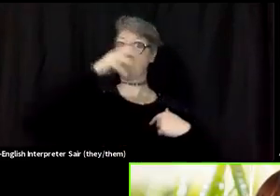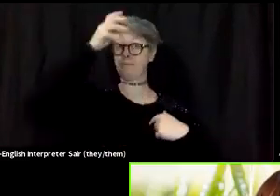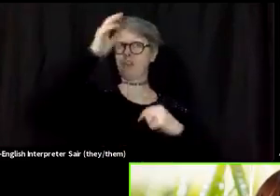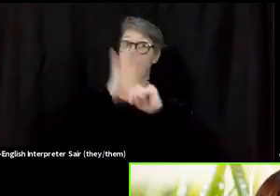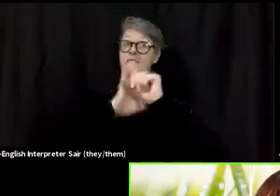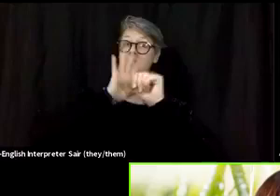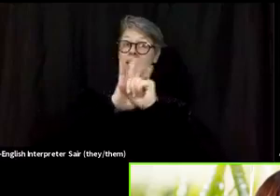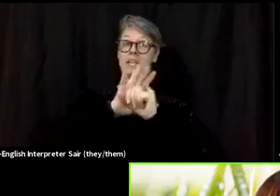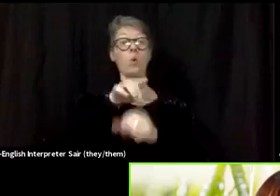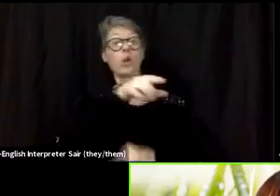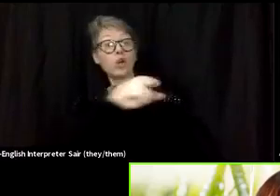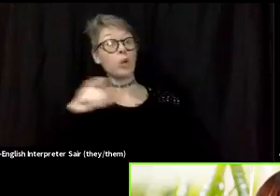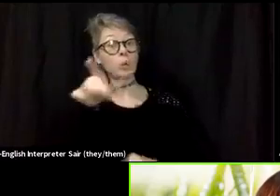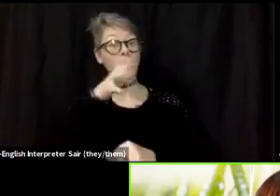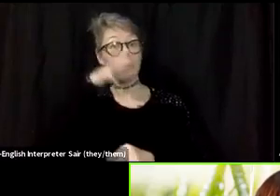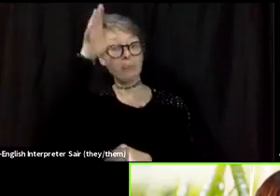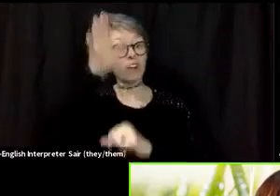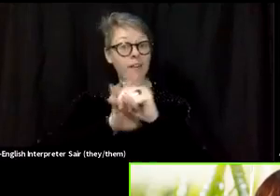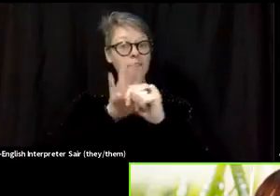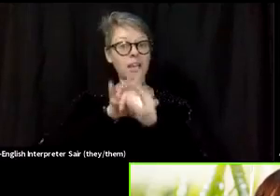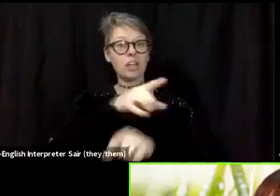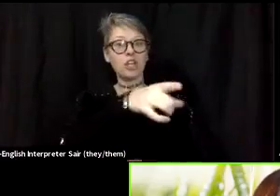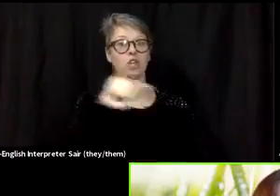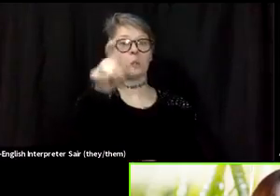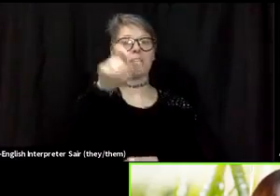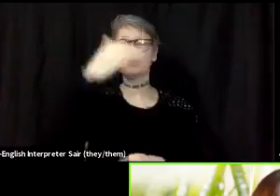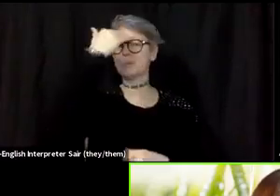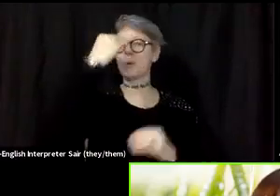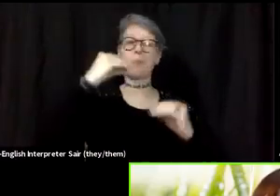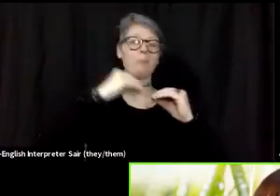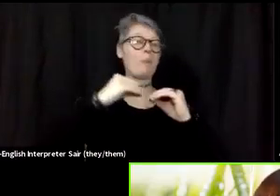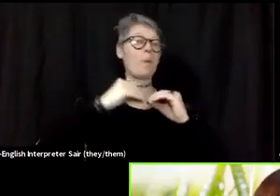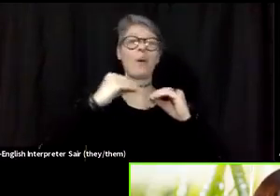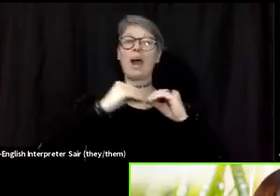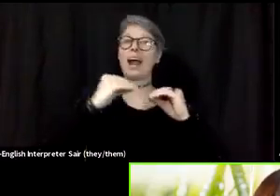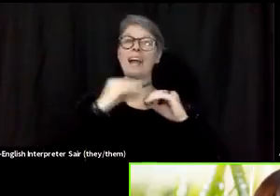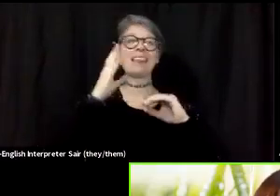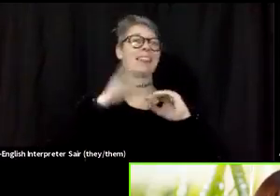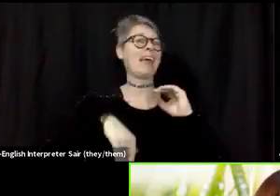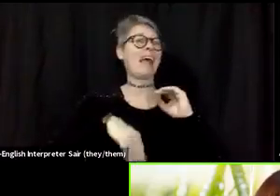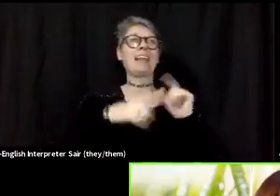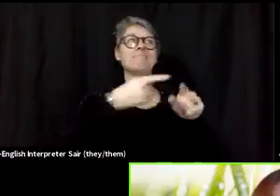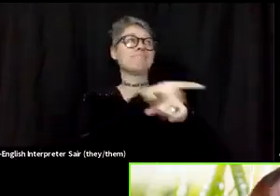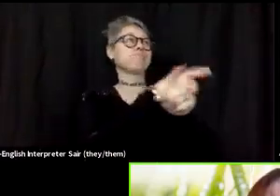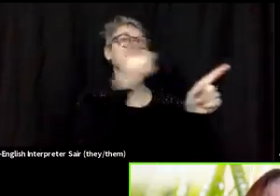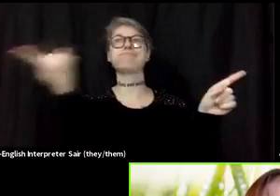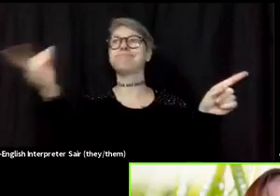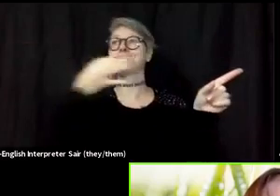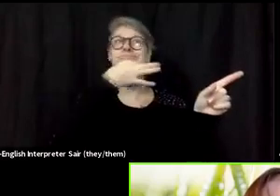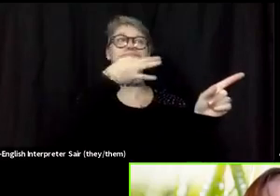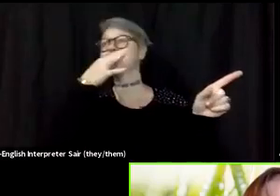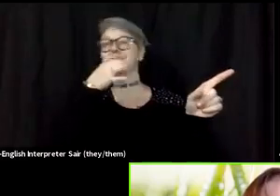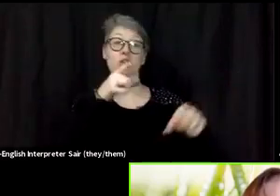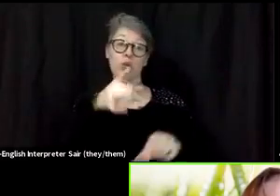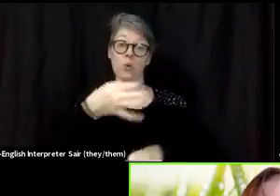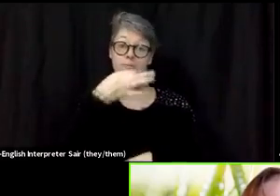need to be using the dSM five. So, as a parent advocate. , you need to know more , you need to know more than me you need to know more than anybody. above about about your own kid and you're